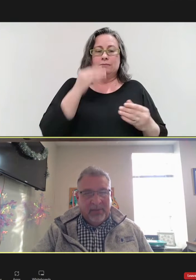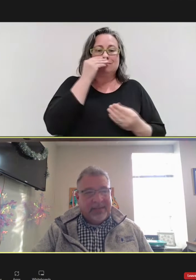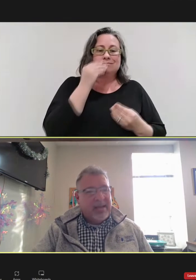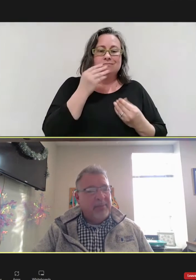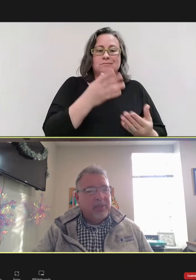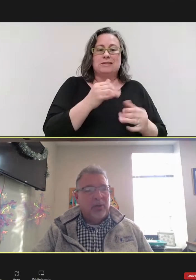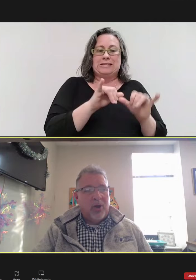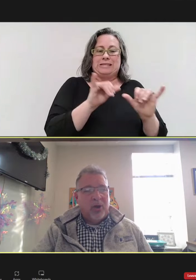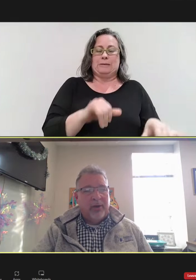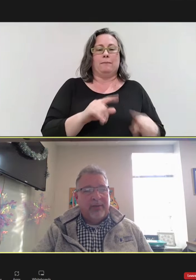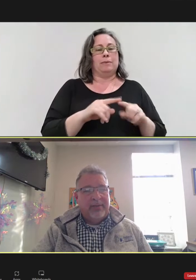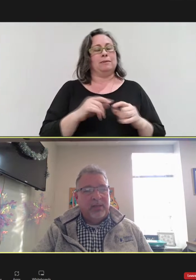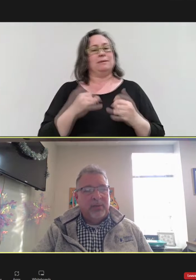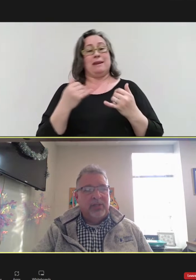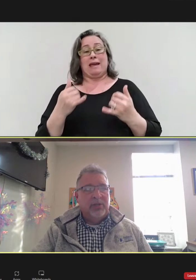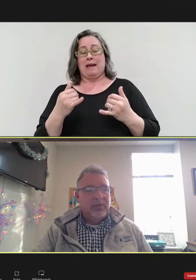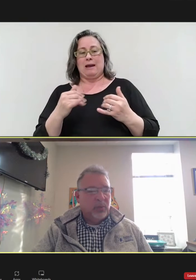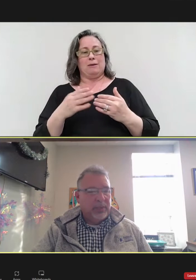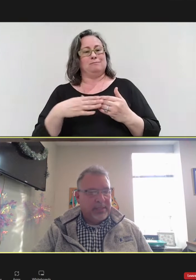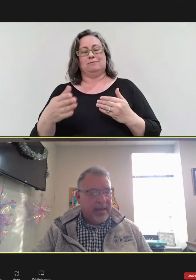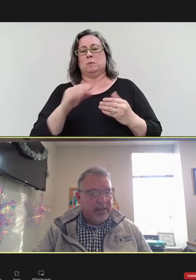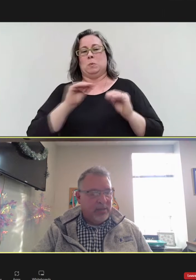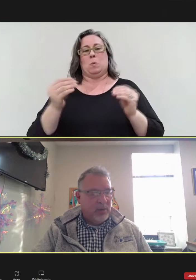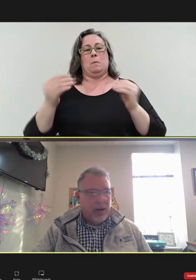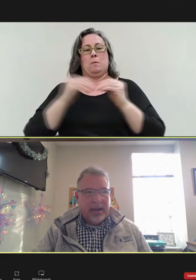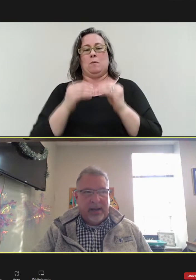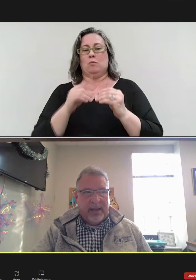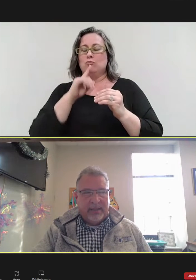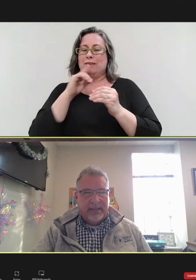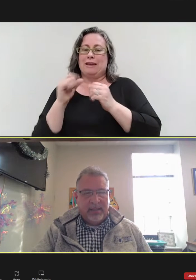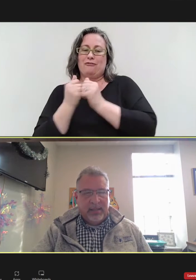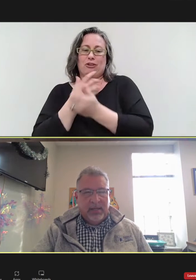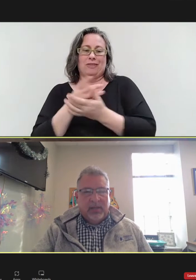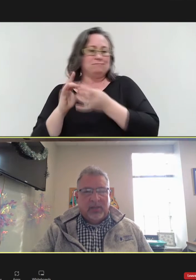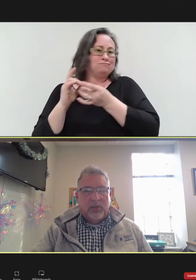but that time is no longer. Everything that we do is really tied to our IIS. So,